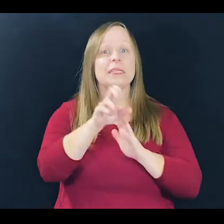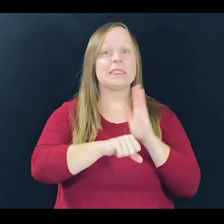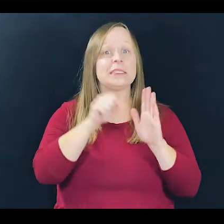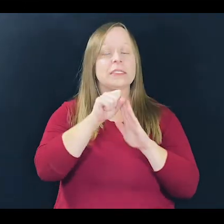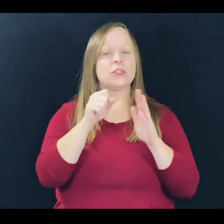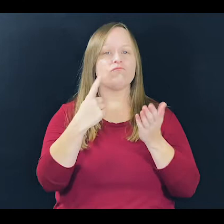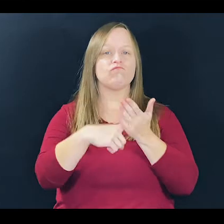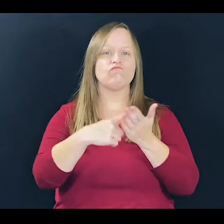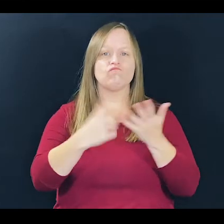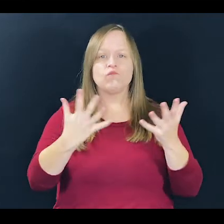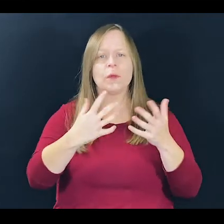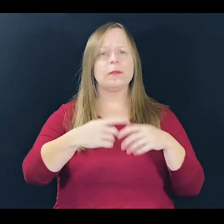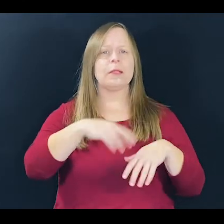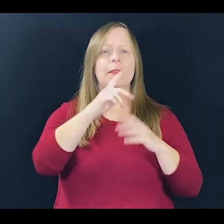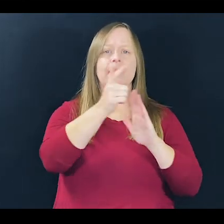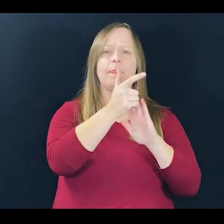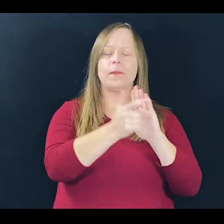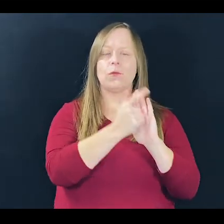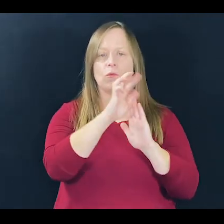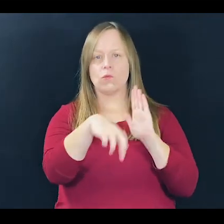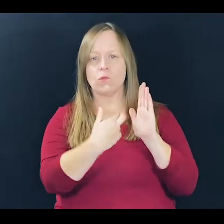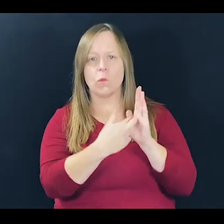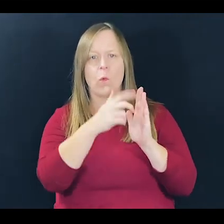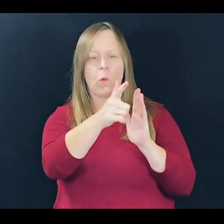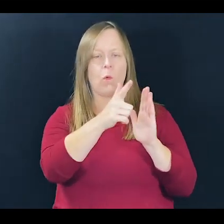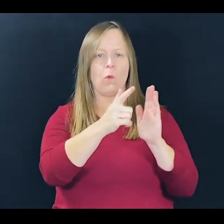series, we will be discussing the legal role of service animals, legal